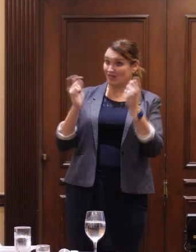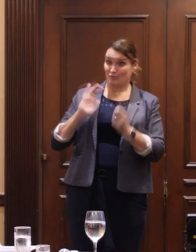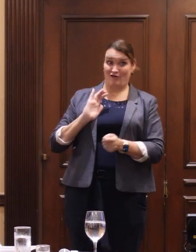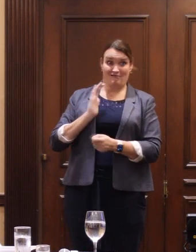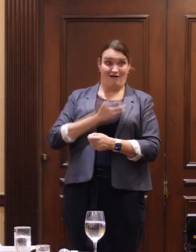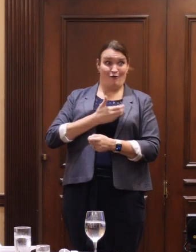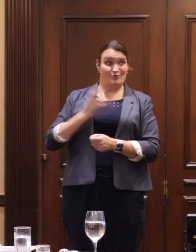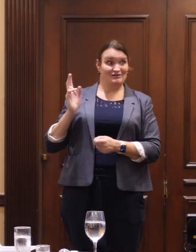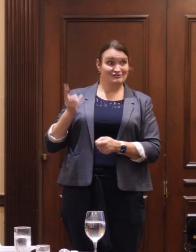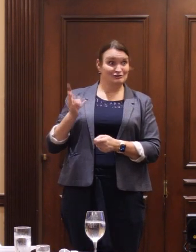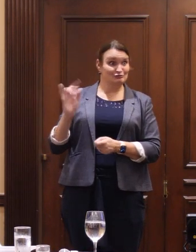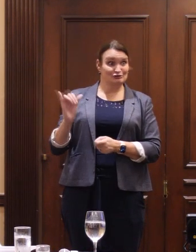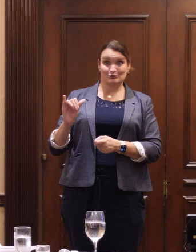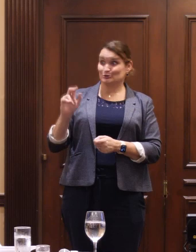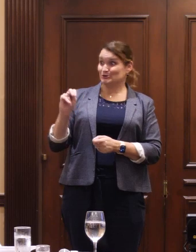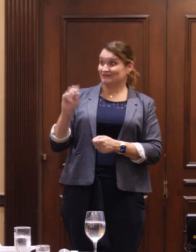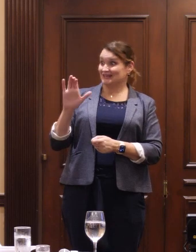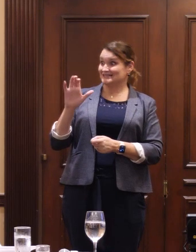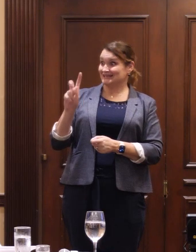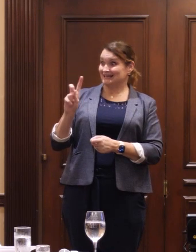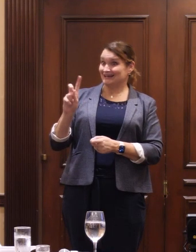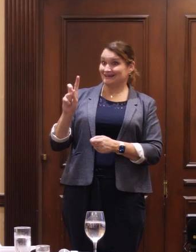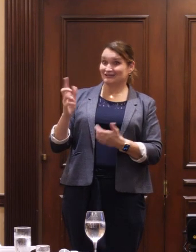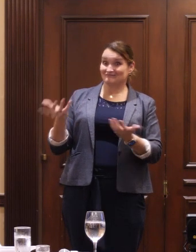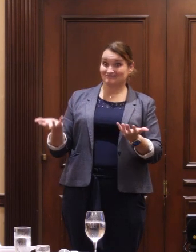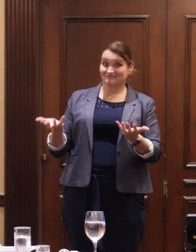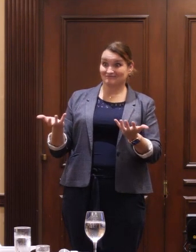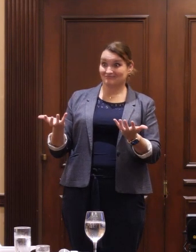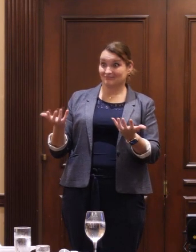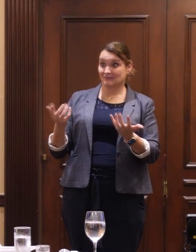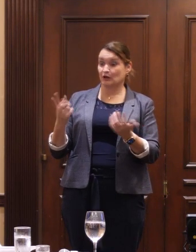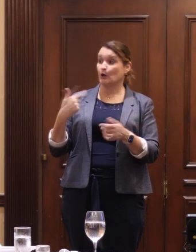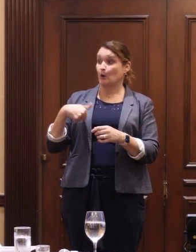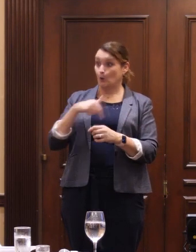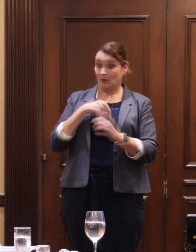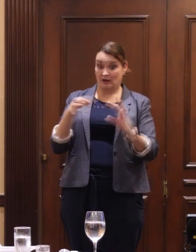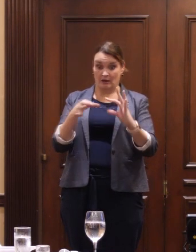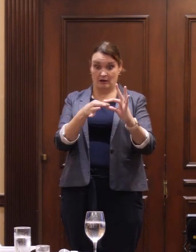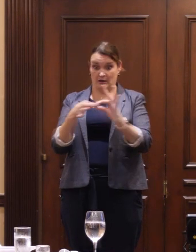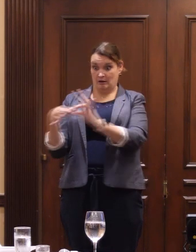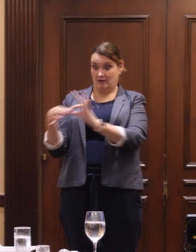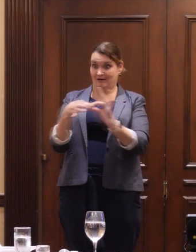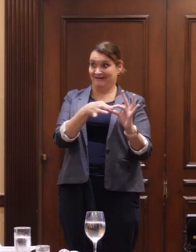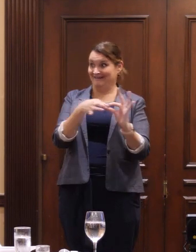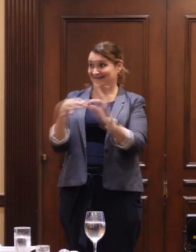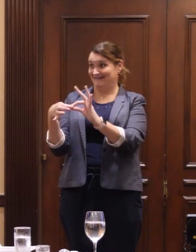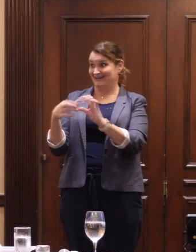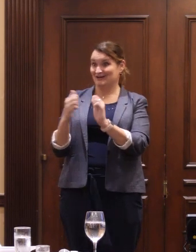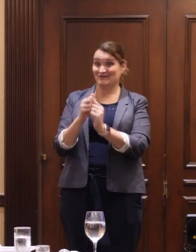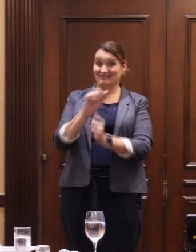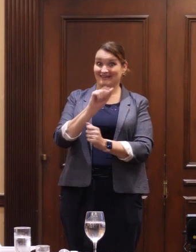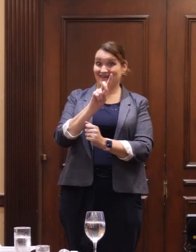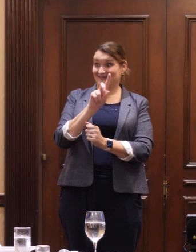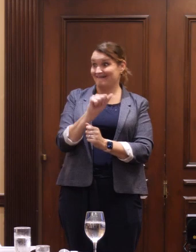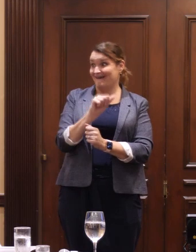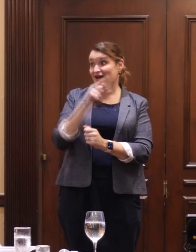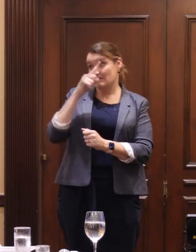and as the two are inextricably and proudly linked in large part thanks to the efforts of